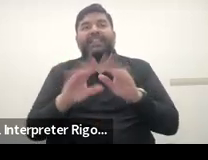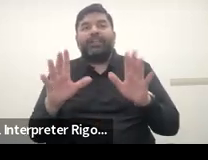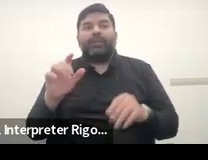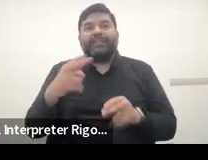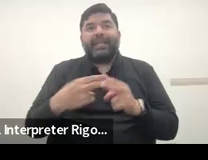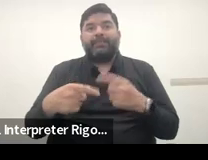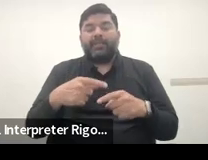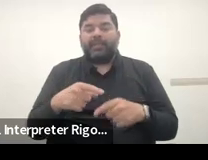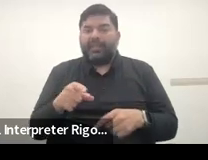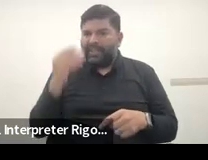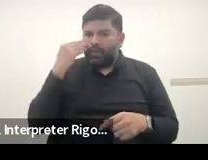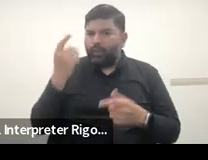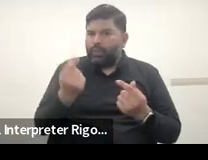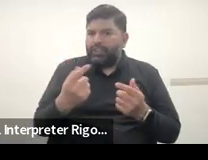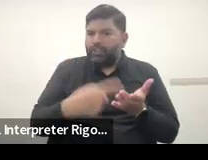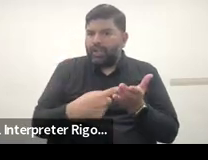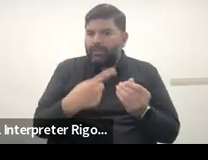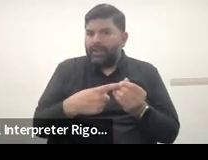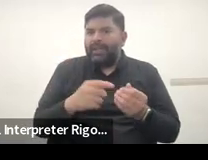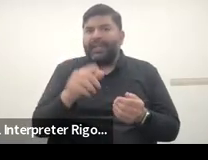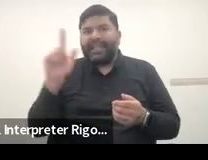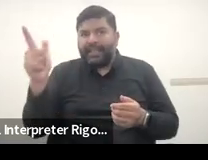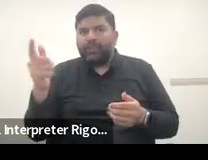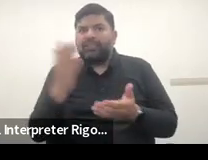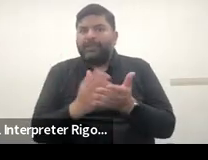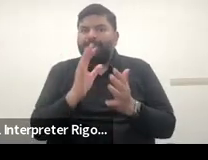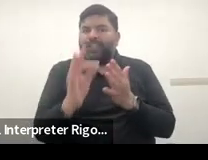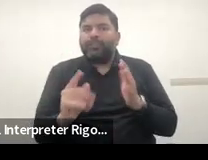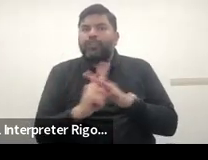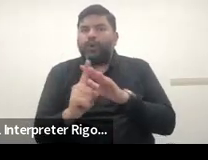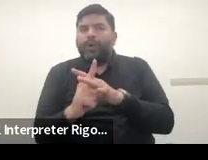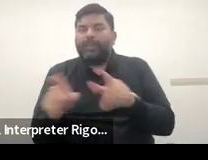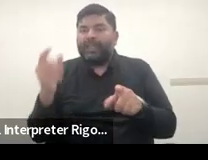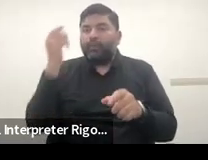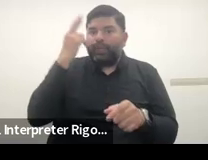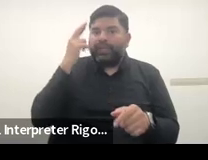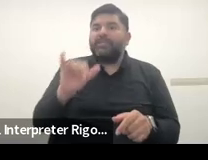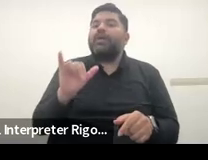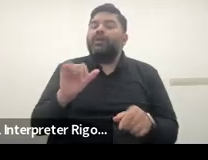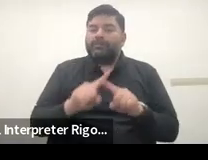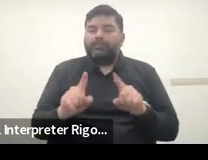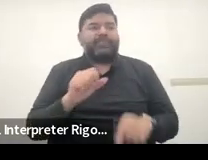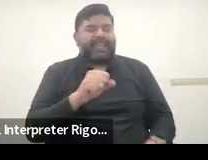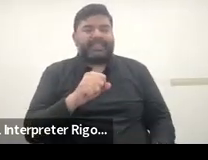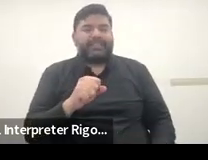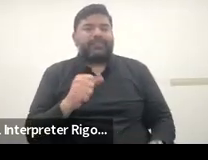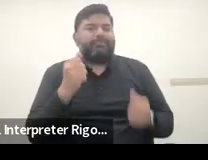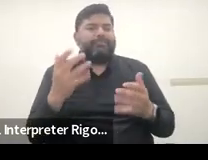talking about and then after some details they think 'oh, that's go to be...' LEE: Yeah and there are many cases where signers